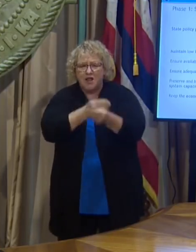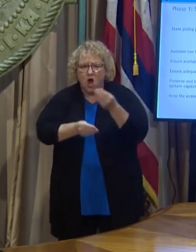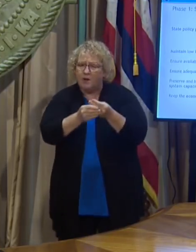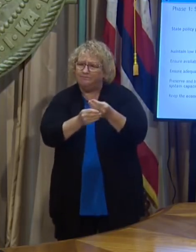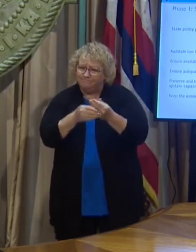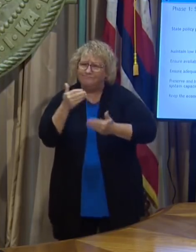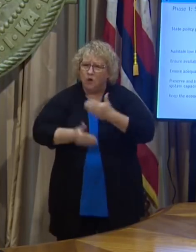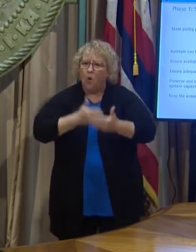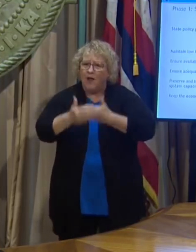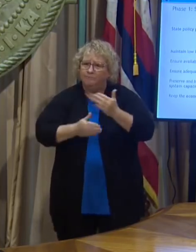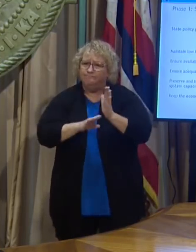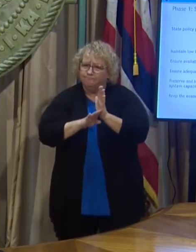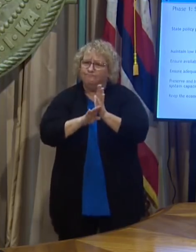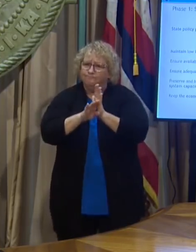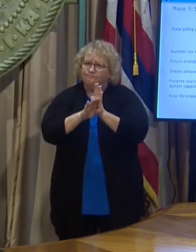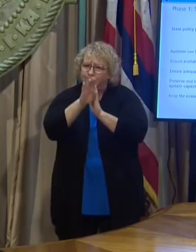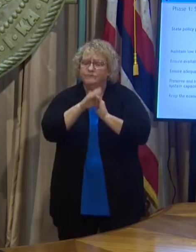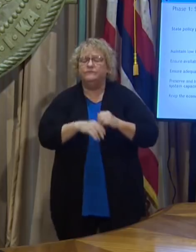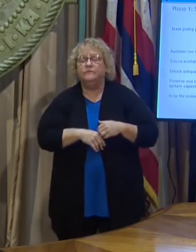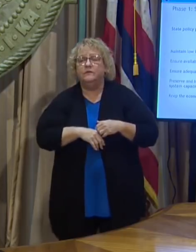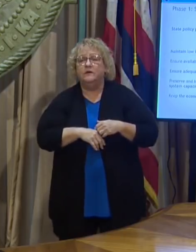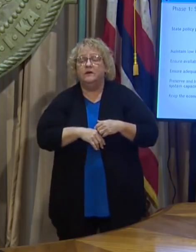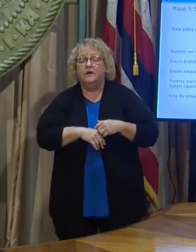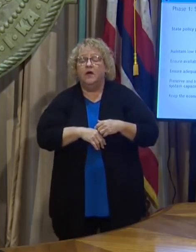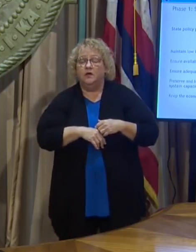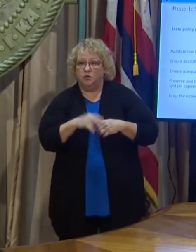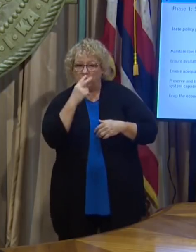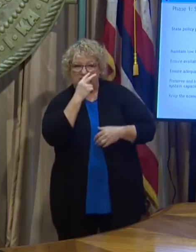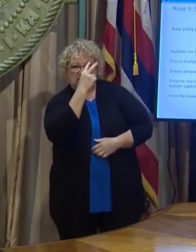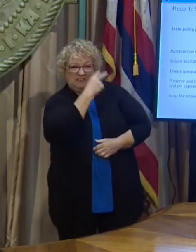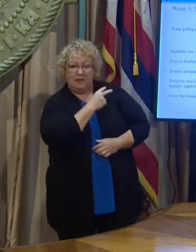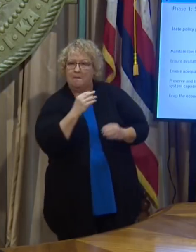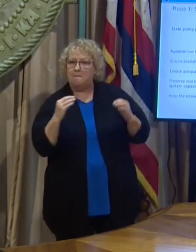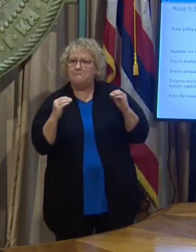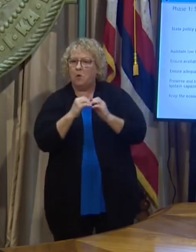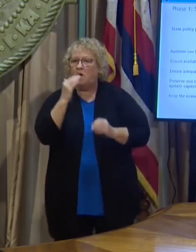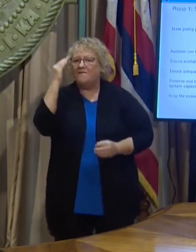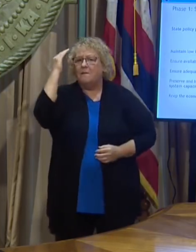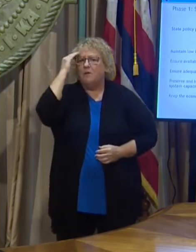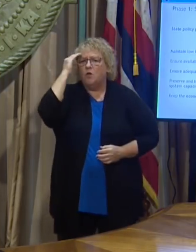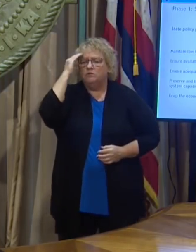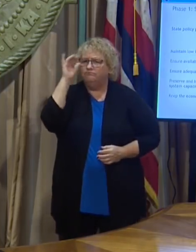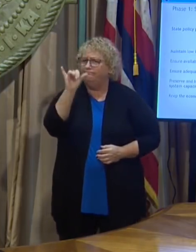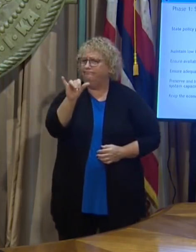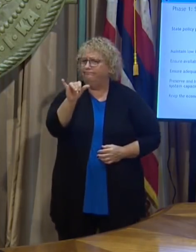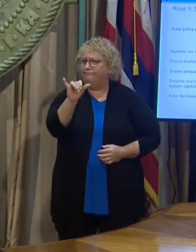SYSTEM CAPACITY, AND KEEP THE ECONOMY ALIVE. AS WE MOVE FORWARD, THERE ARE